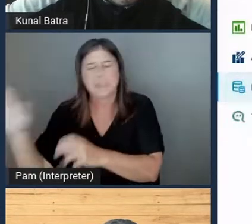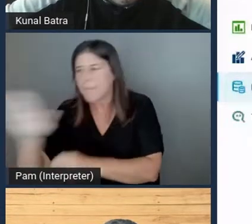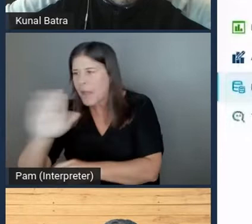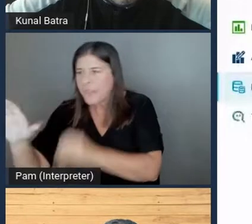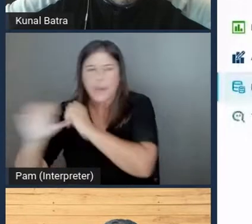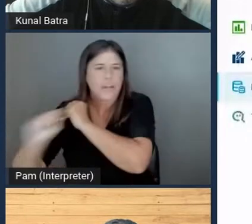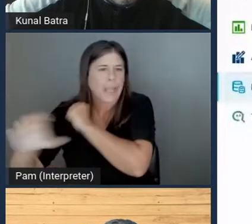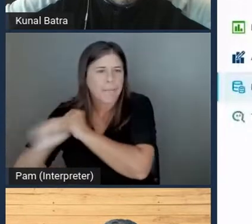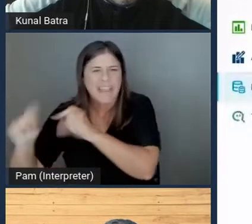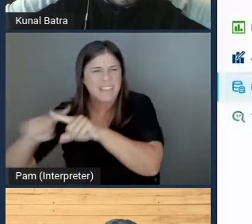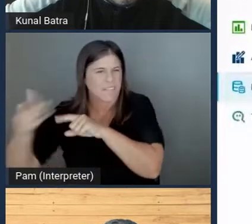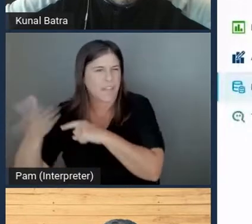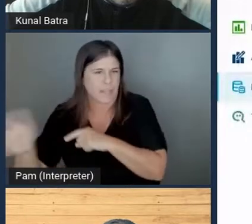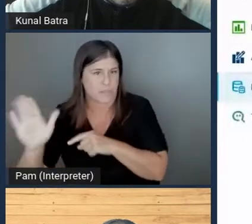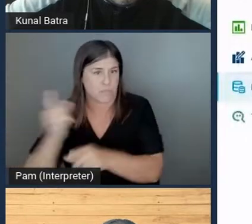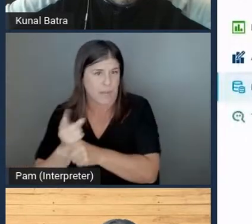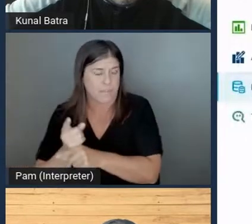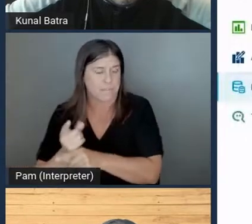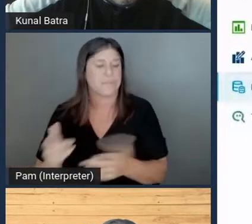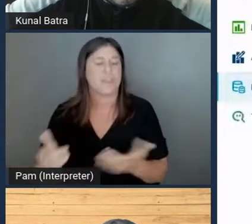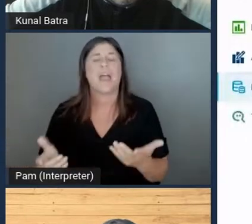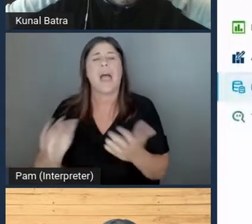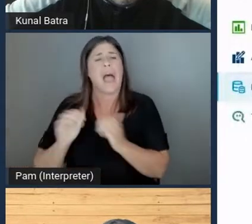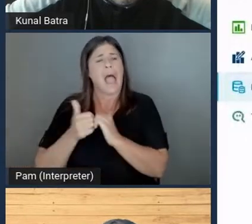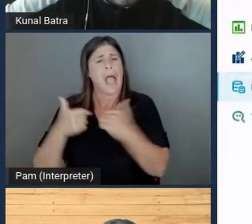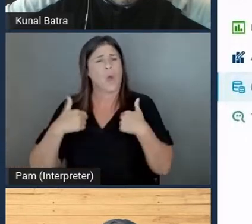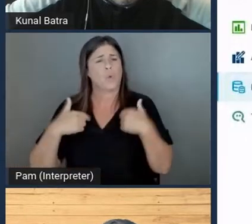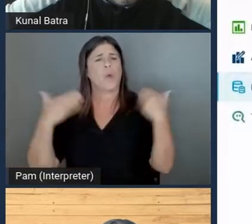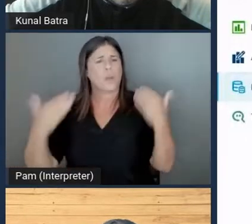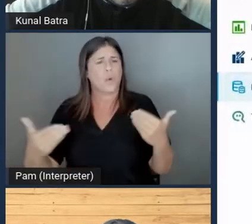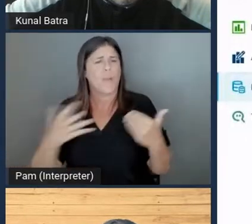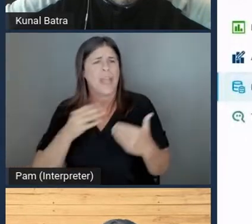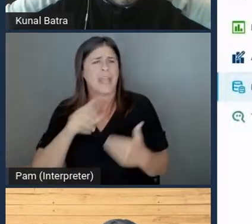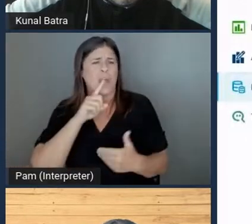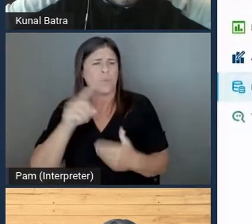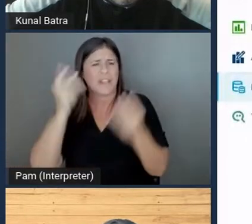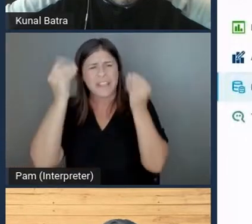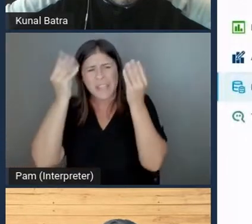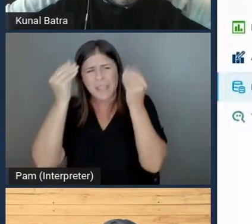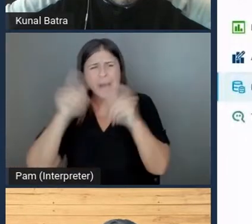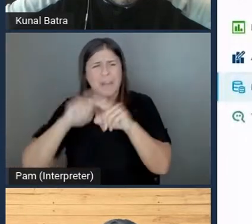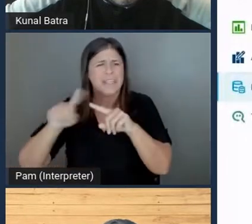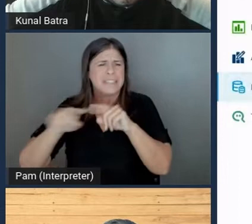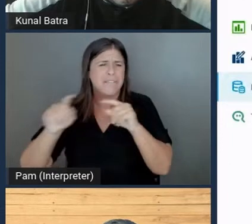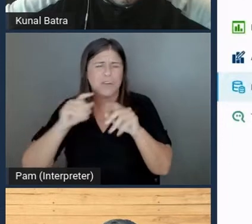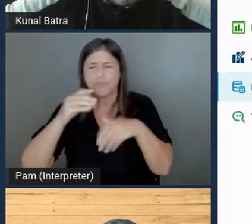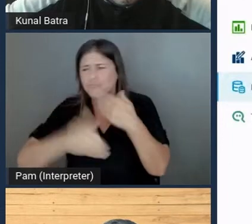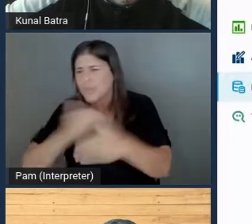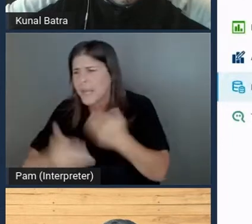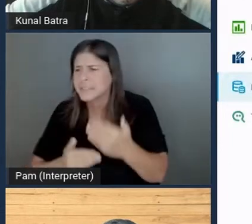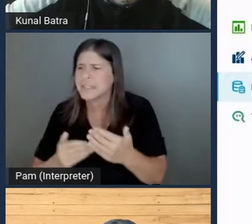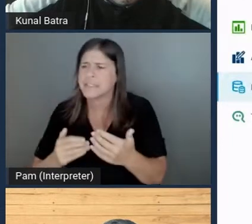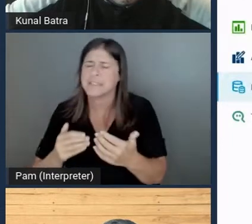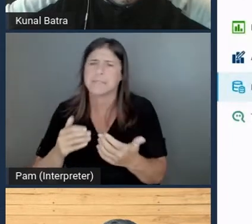Now, how would I go about thinking about this process or how would a person